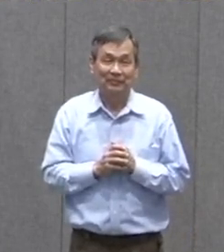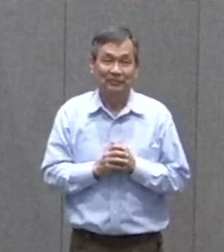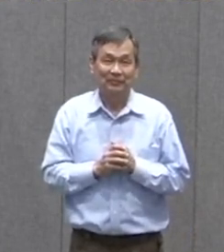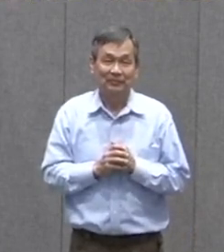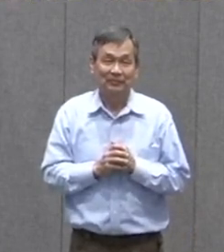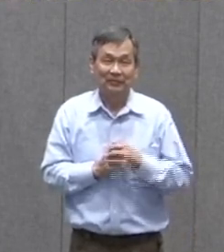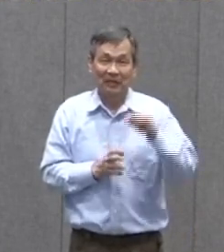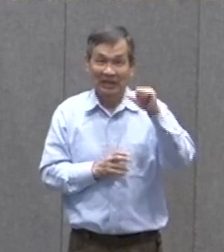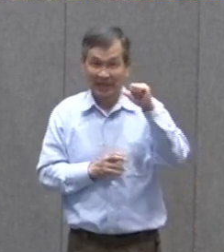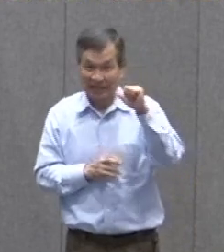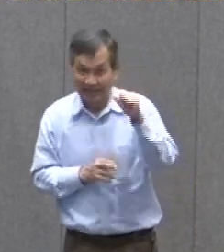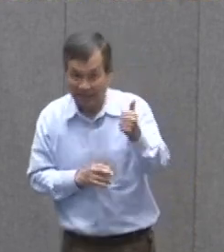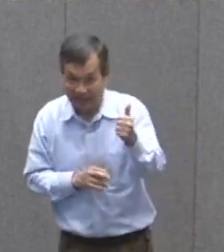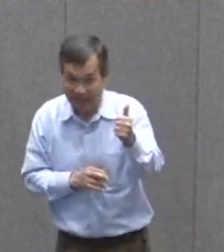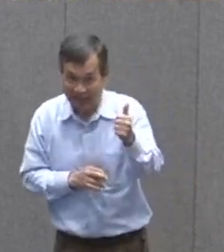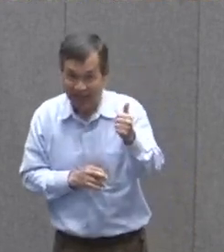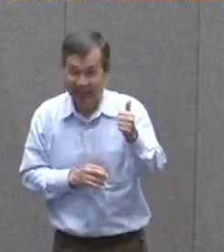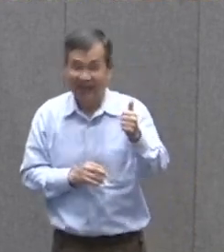10 toys houses.